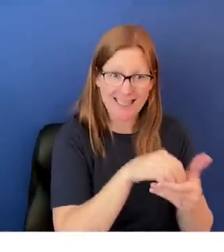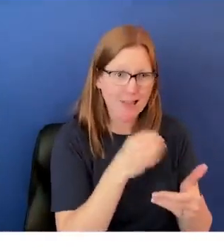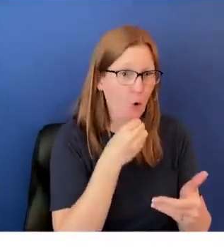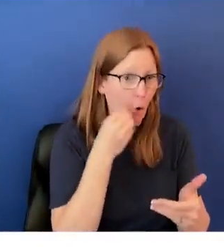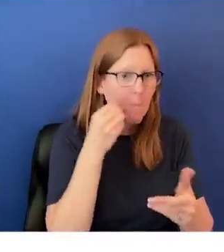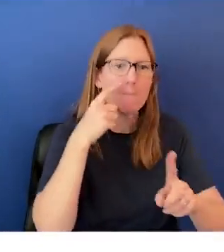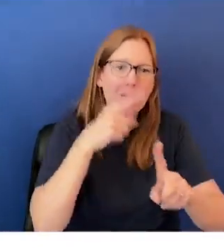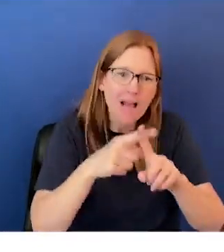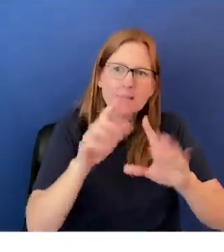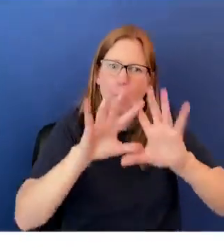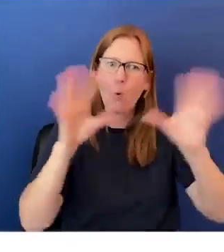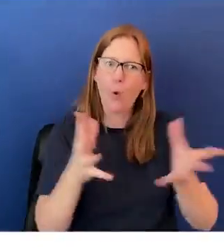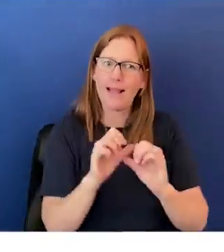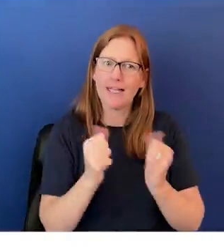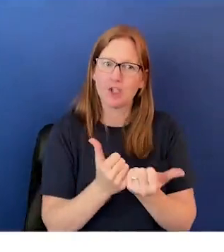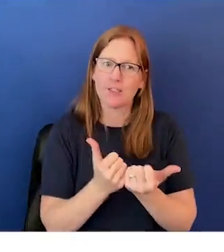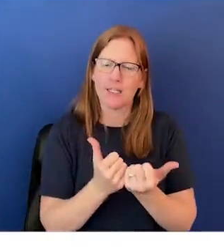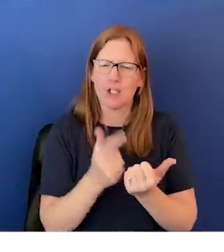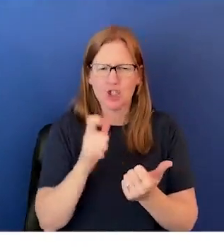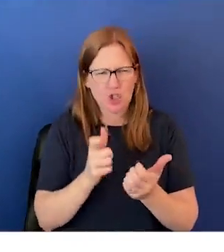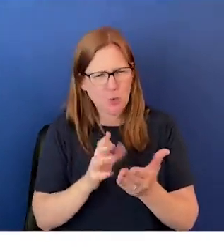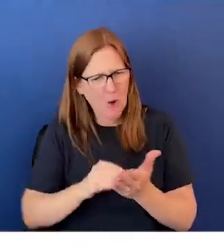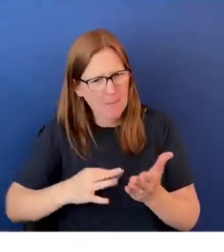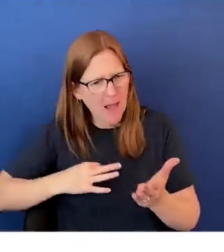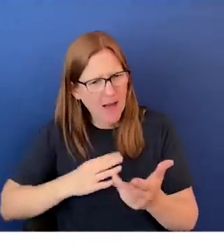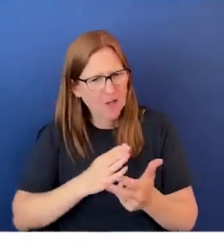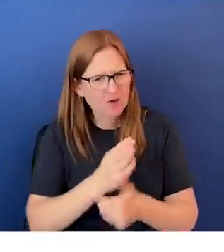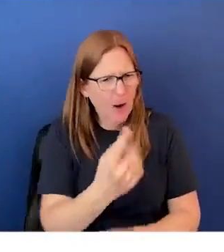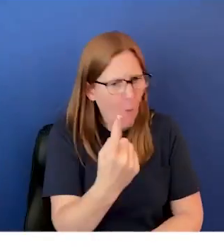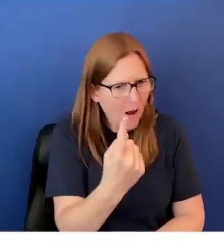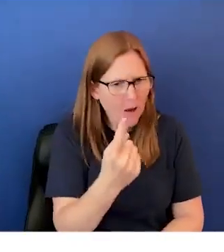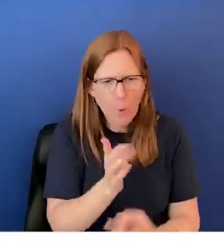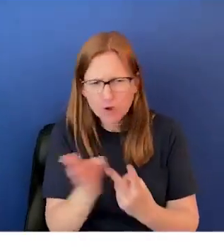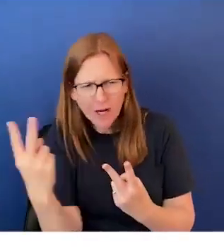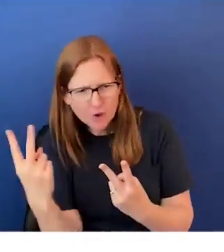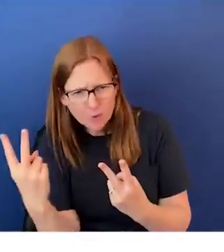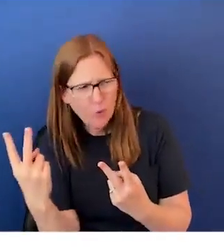Should you apply to track one or two? Should you apply to both? Or should you submit one application?